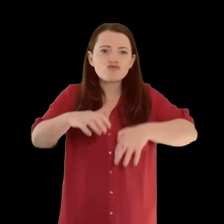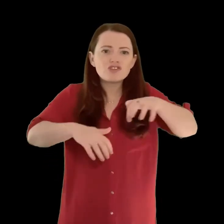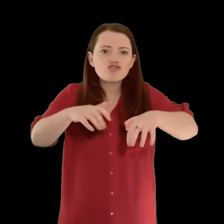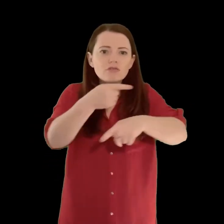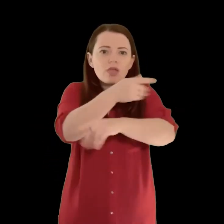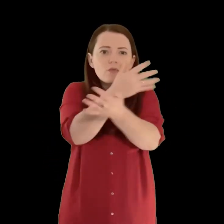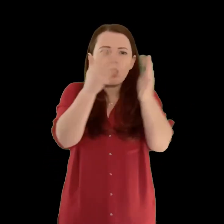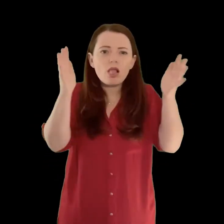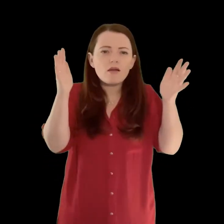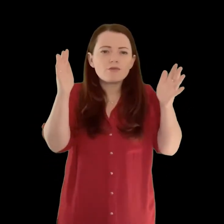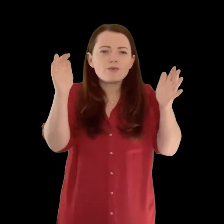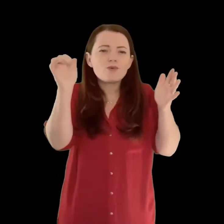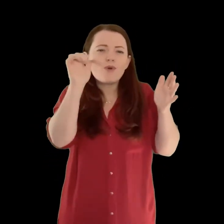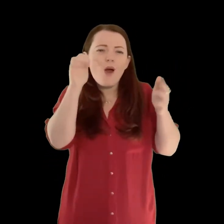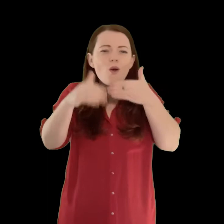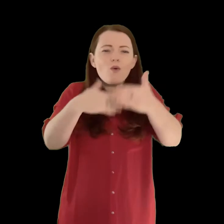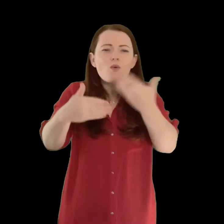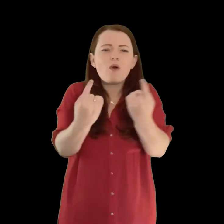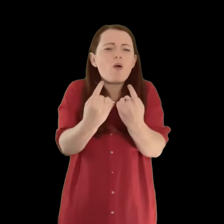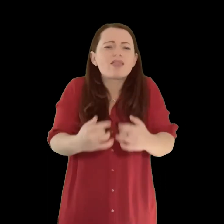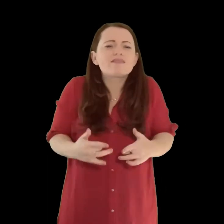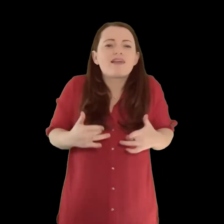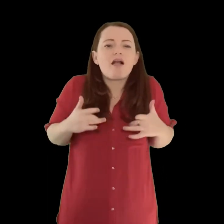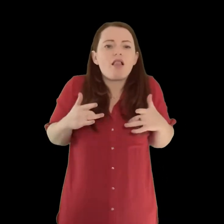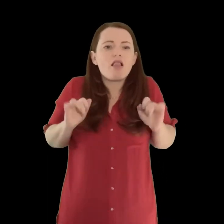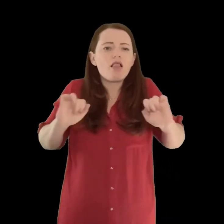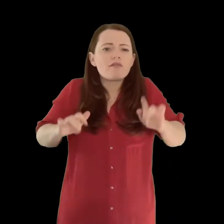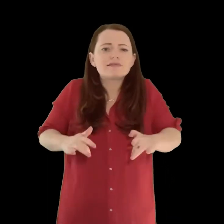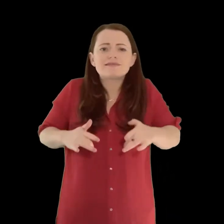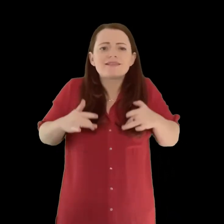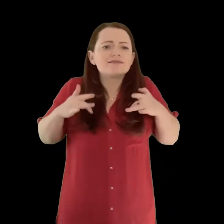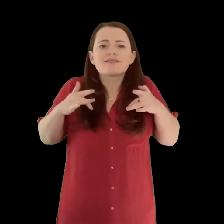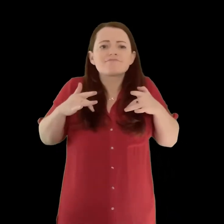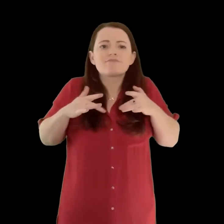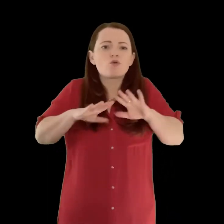Creatures of the woodland know They always know the way things feel Their senses are not stunted